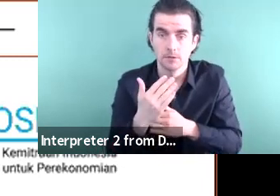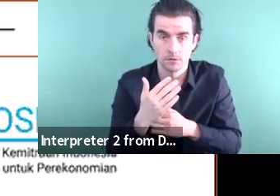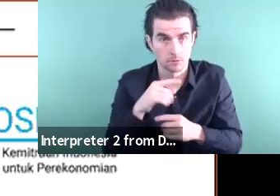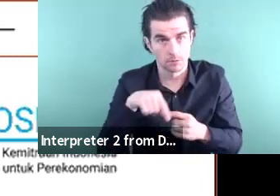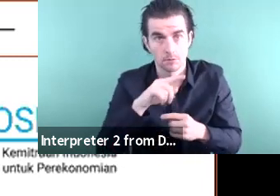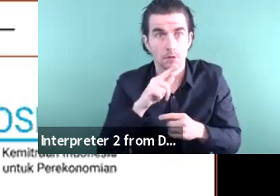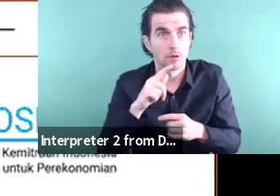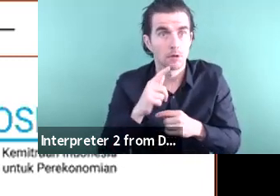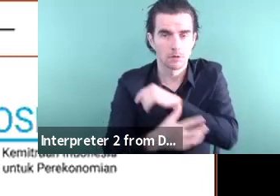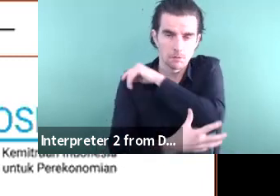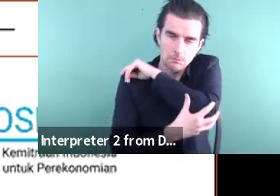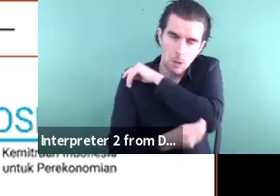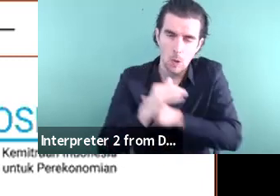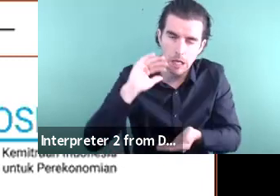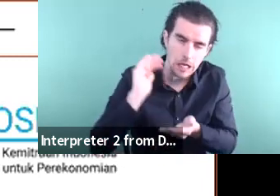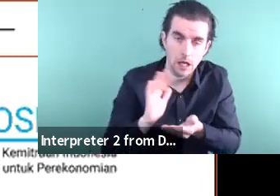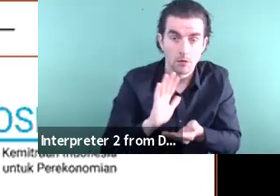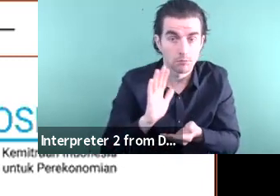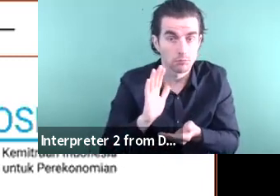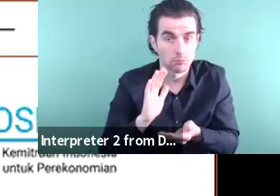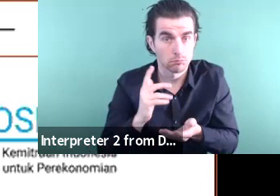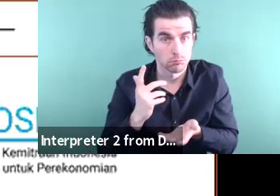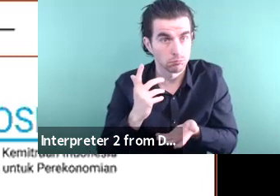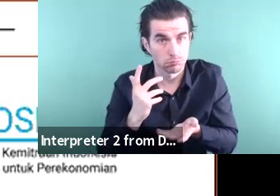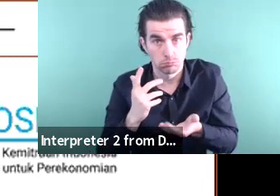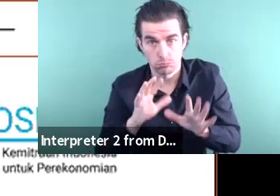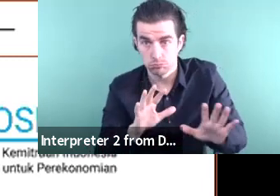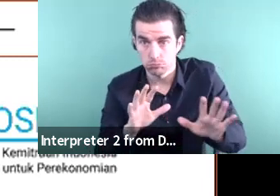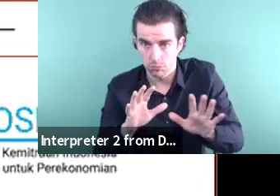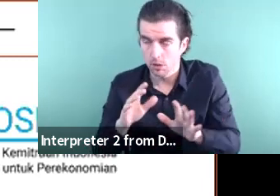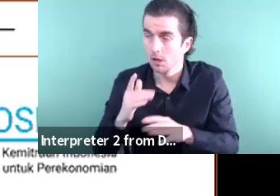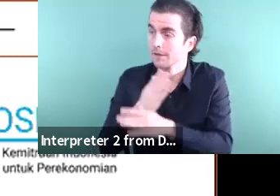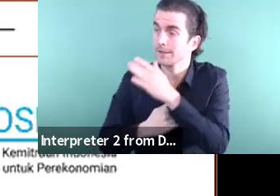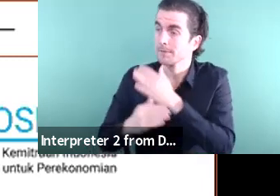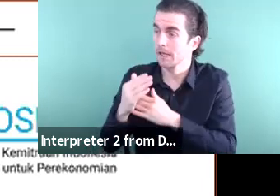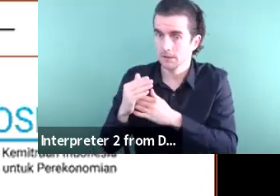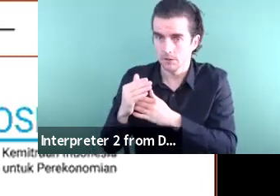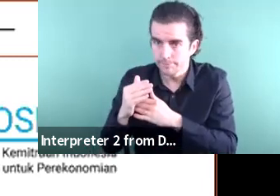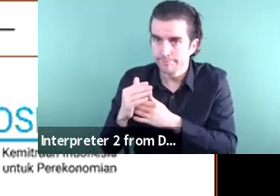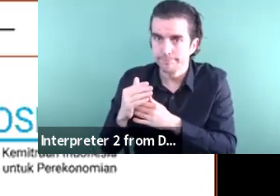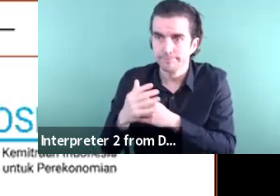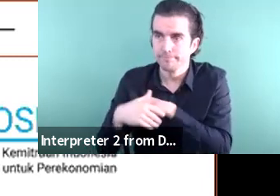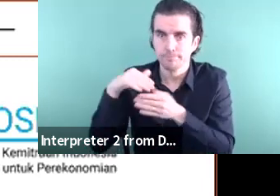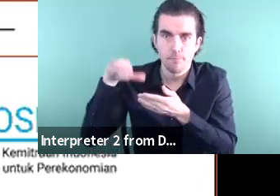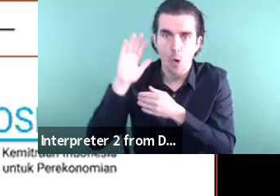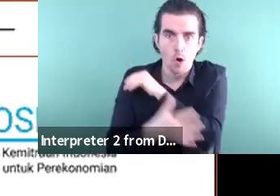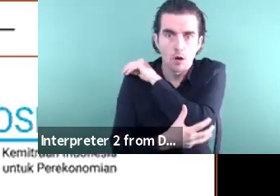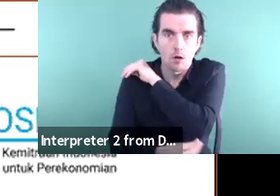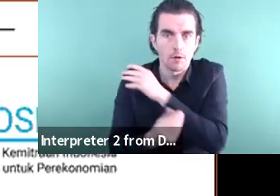around 8%, but then after adjusting for the extra cost percentage, the higher threshold